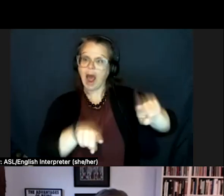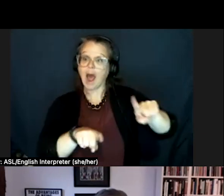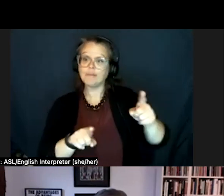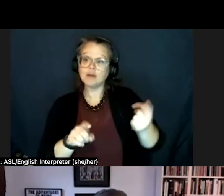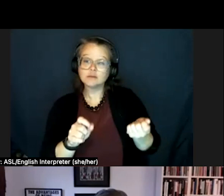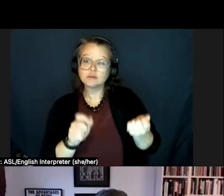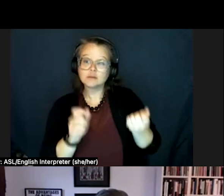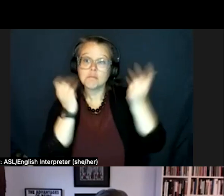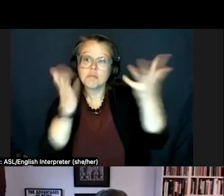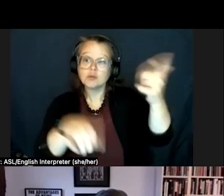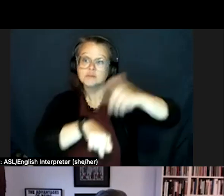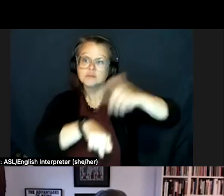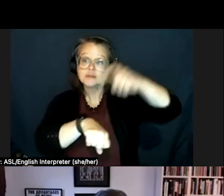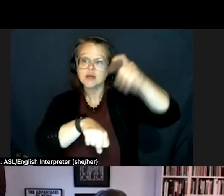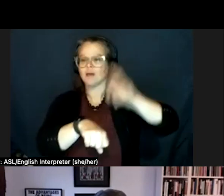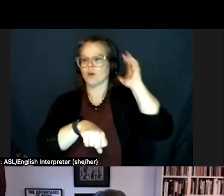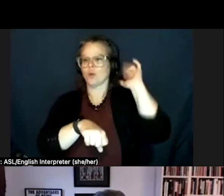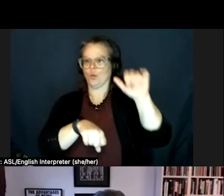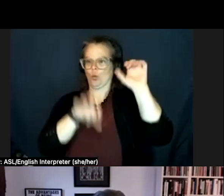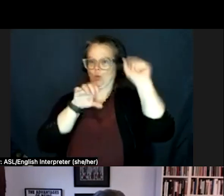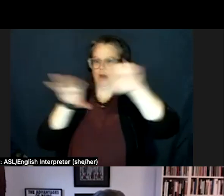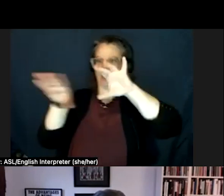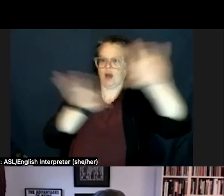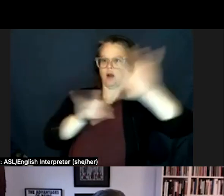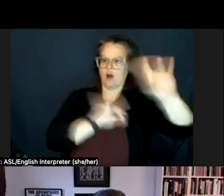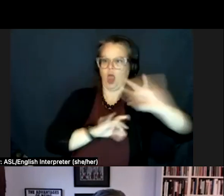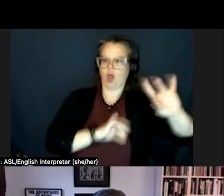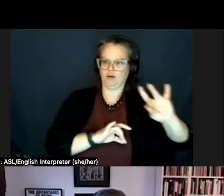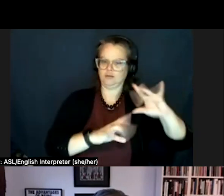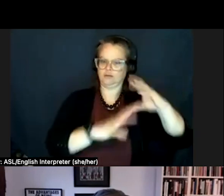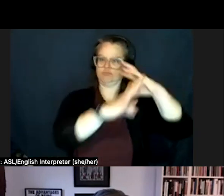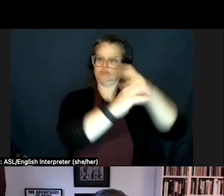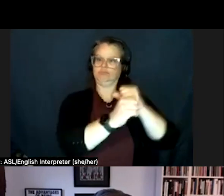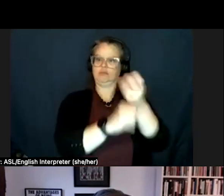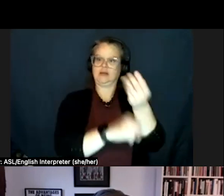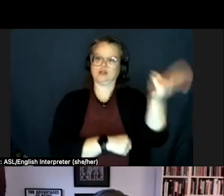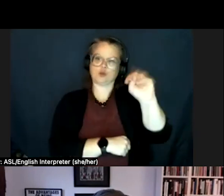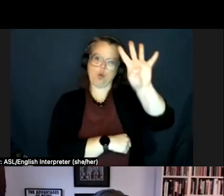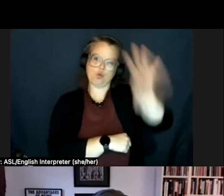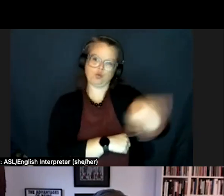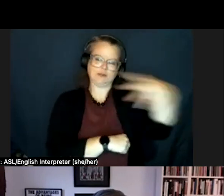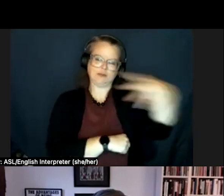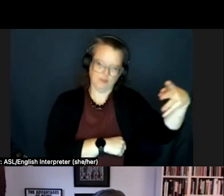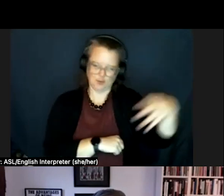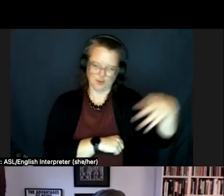for our U.S. distributor and Canadian distributor don't line up, it makes it a lot easier to go in